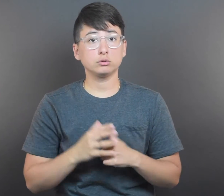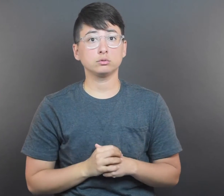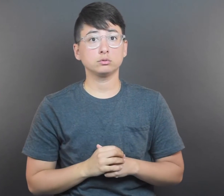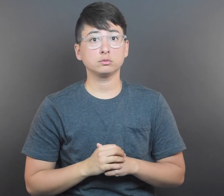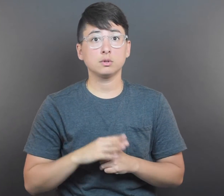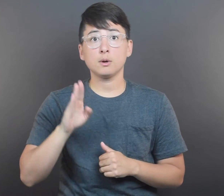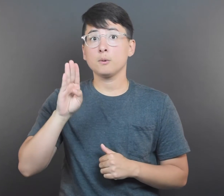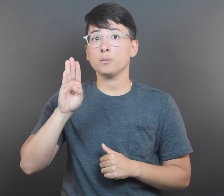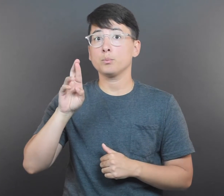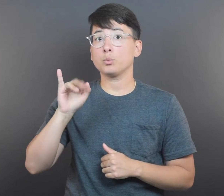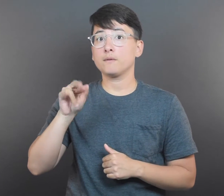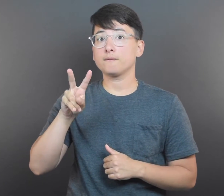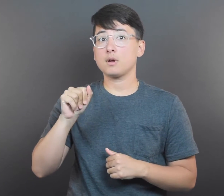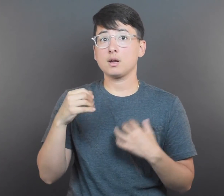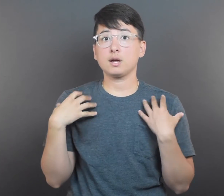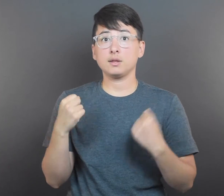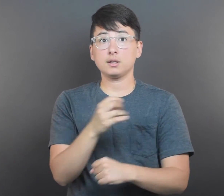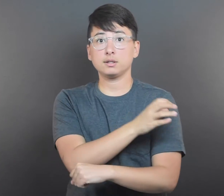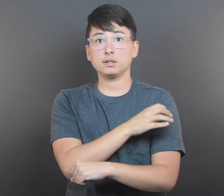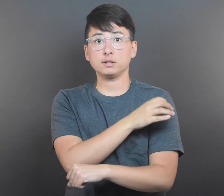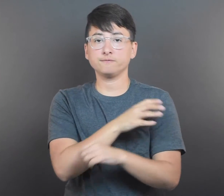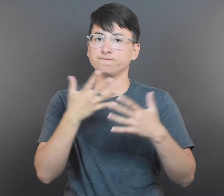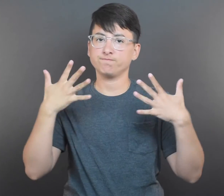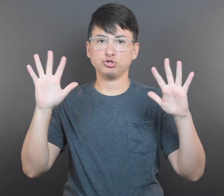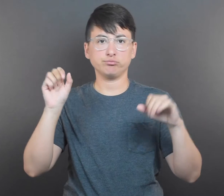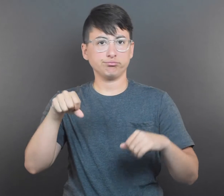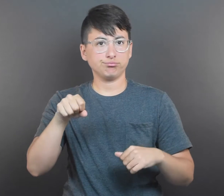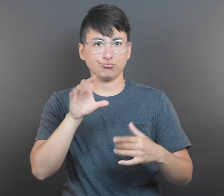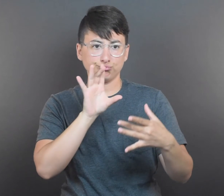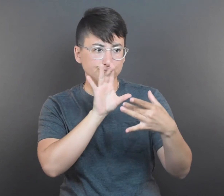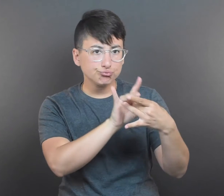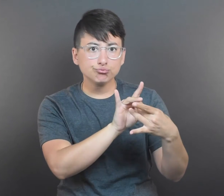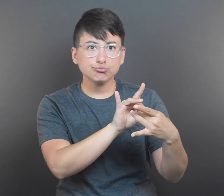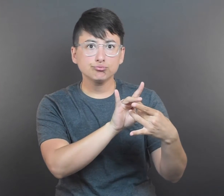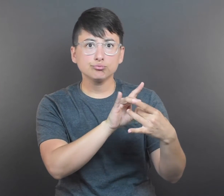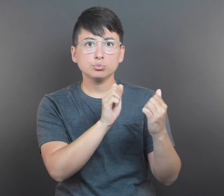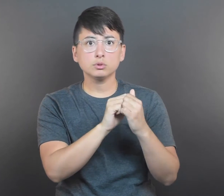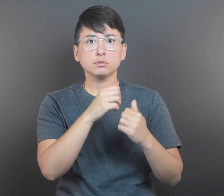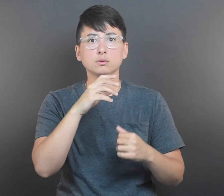The team also realized the importance of having "someone on the ground who does the